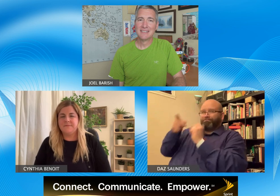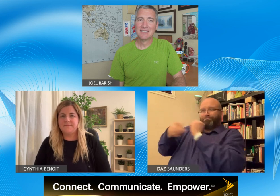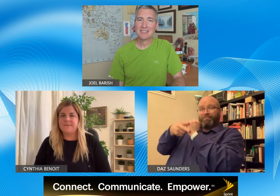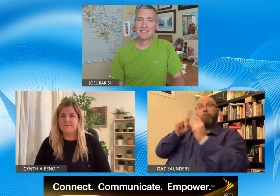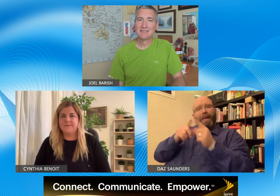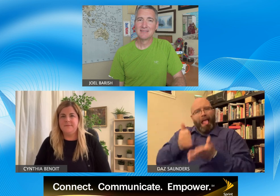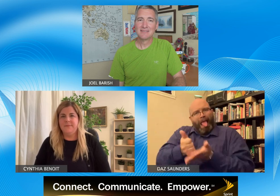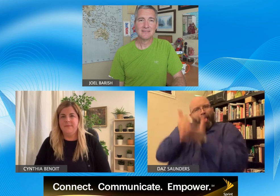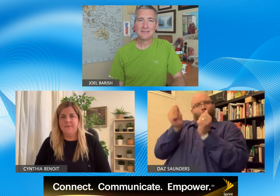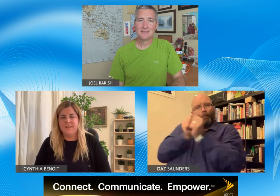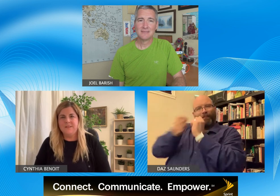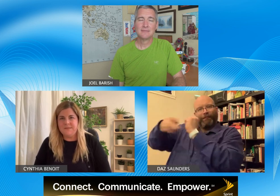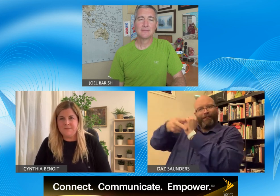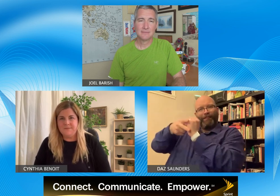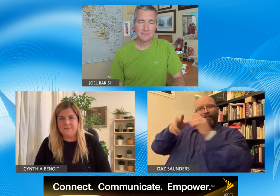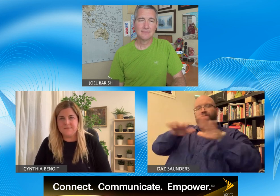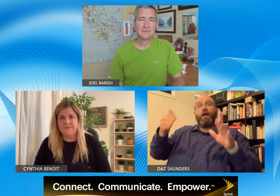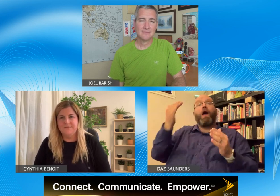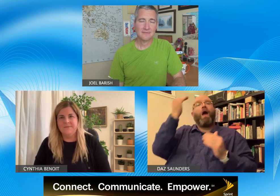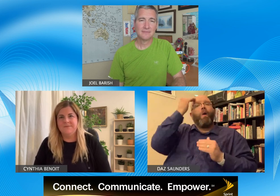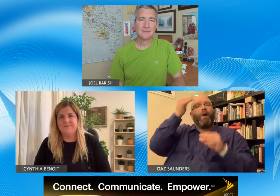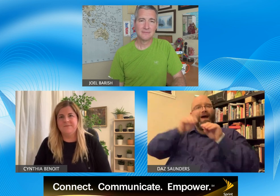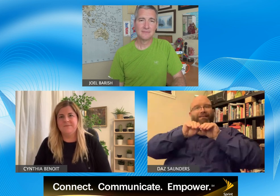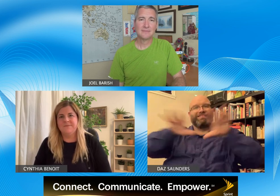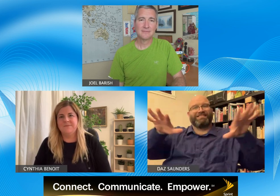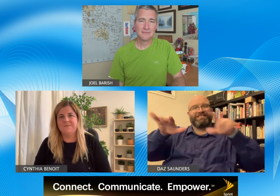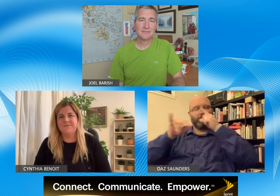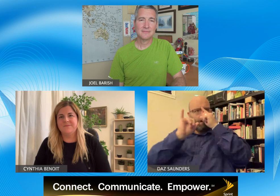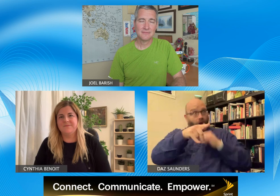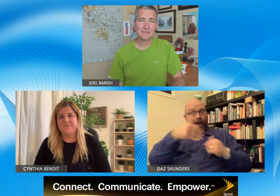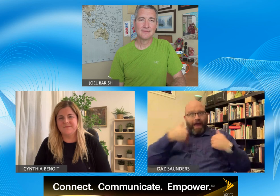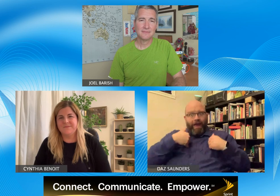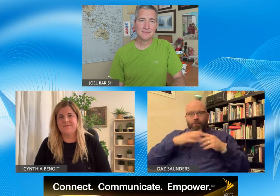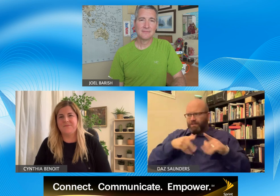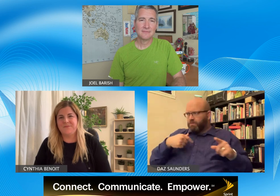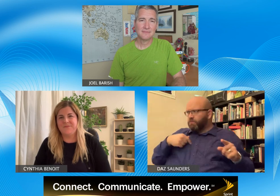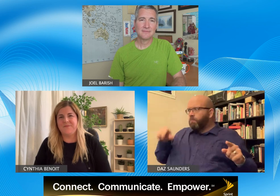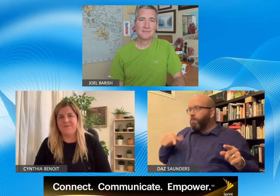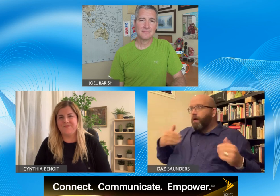helps the preservation of LSQ. Awareness about LSQ then became widespread.